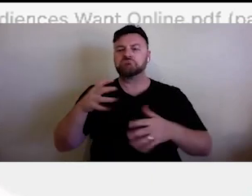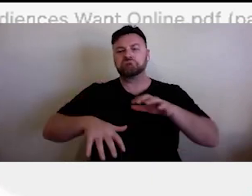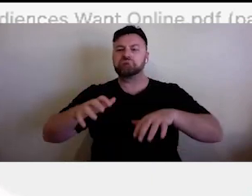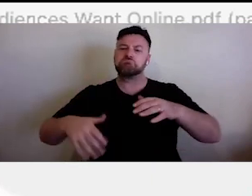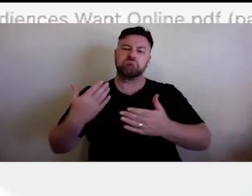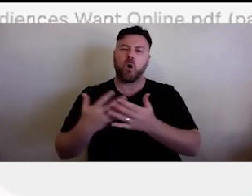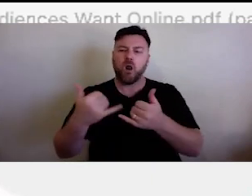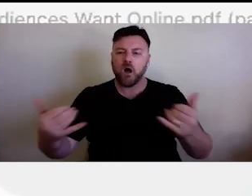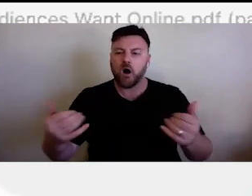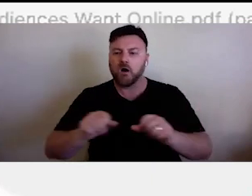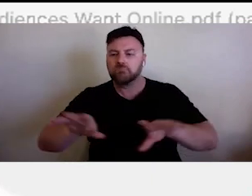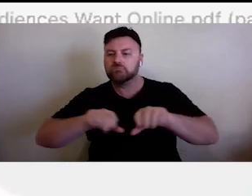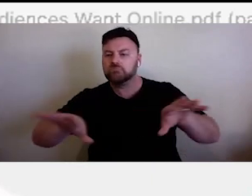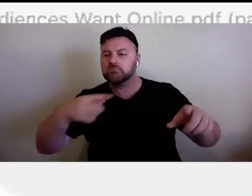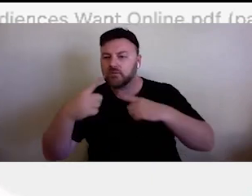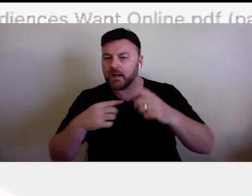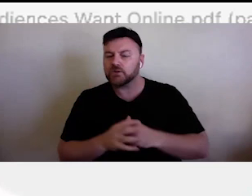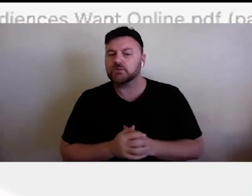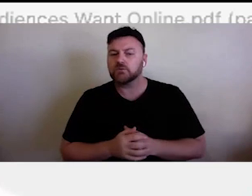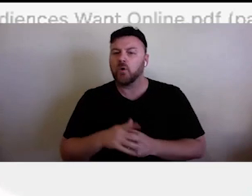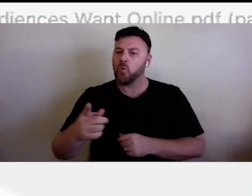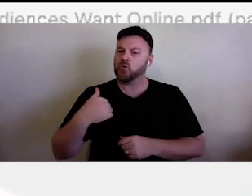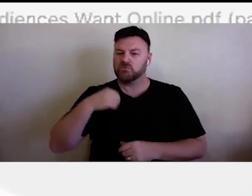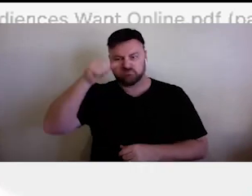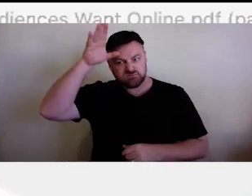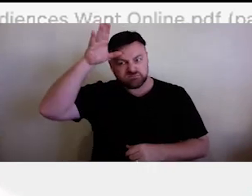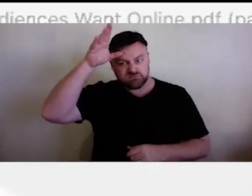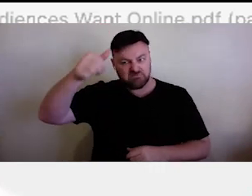further opportunities? Or something else? Please doshare it in the chat